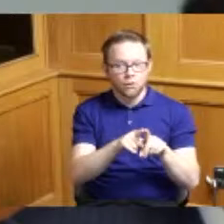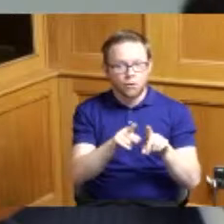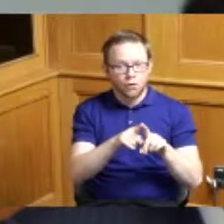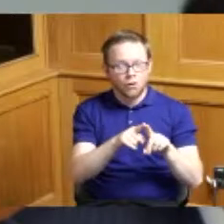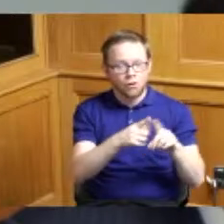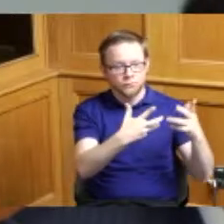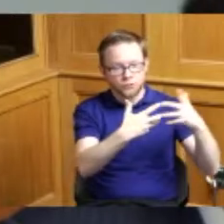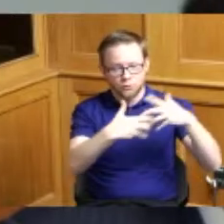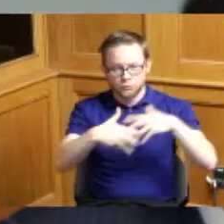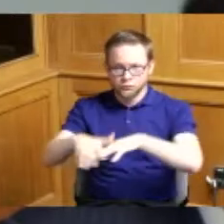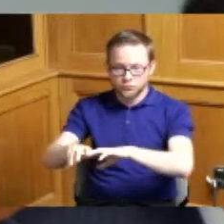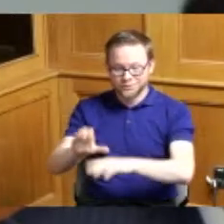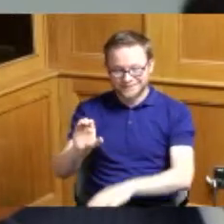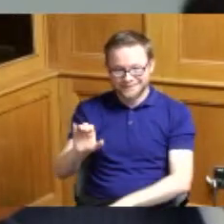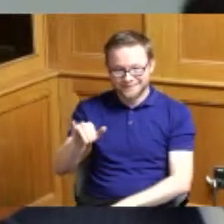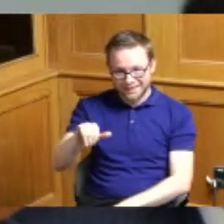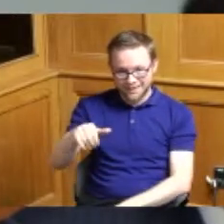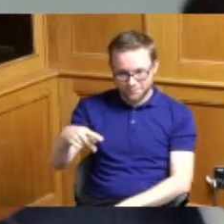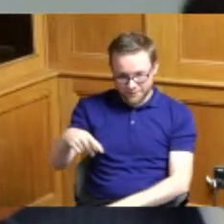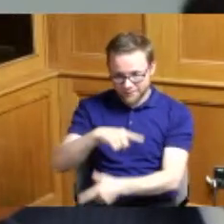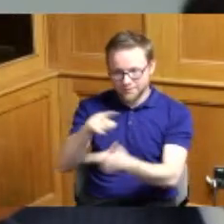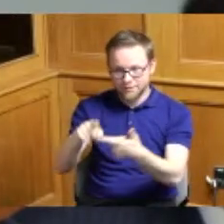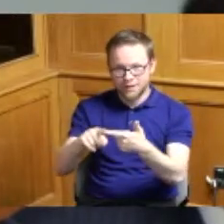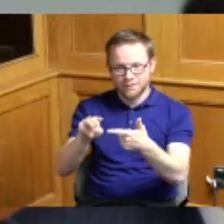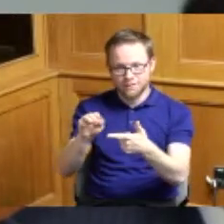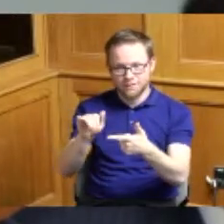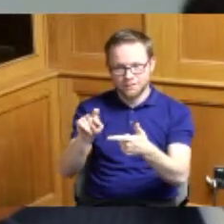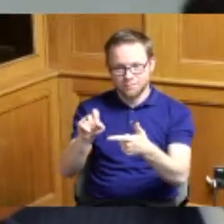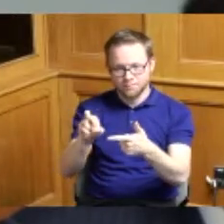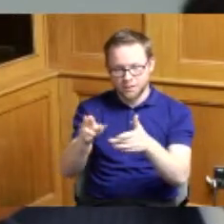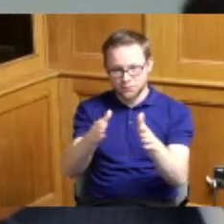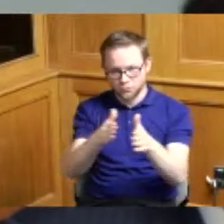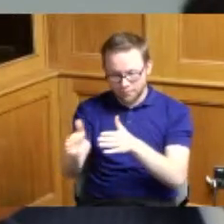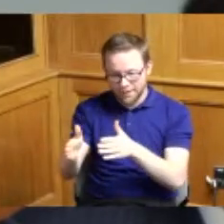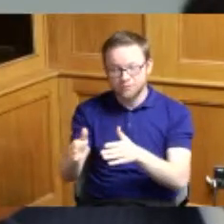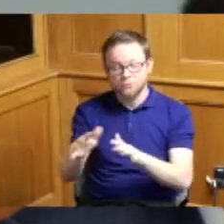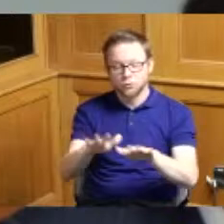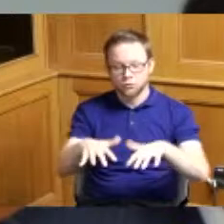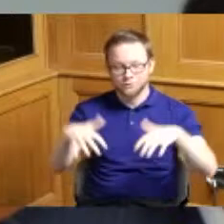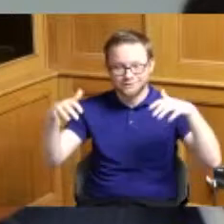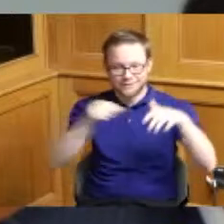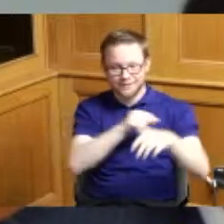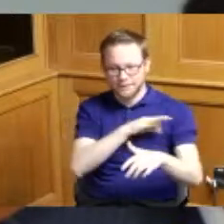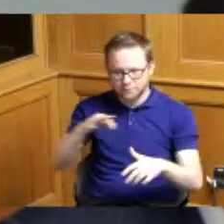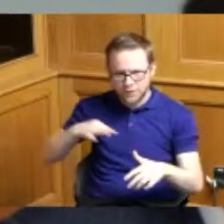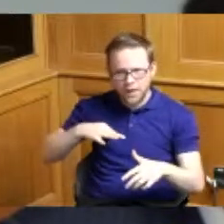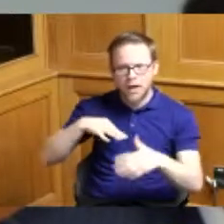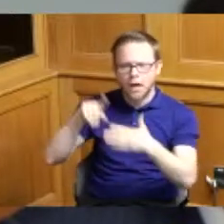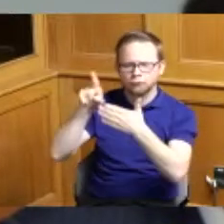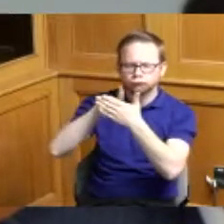our CIP uh so we have had our our stadium staff go back through the host community requirements and